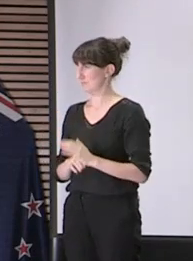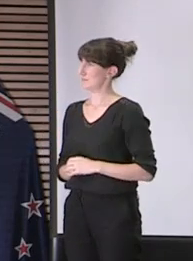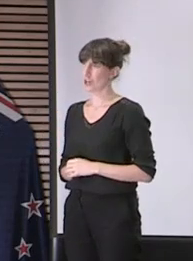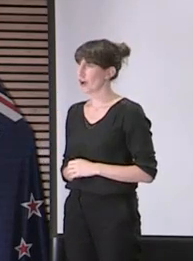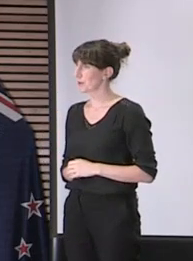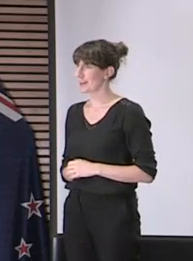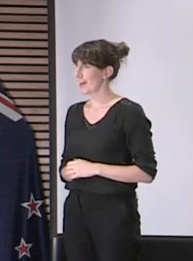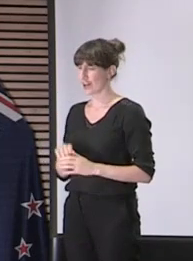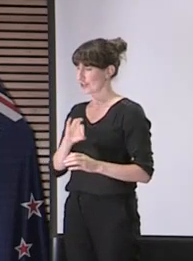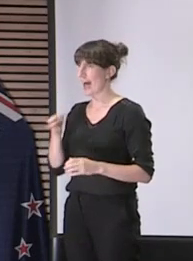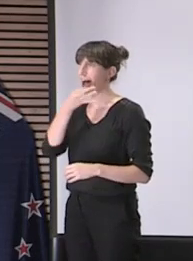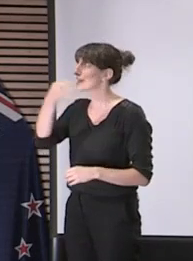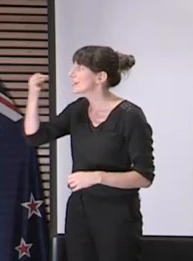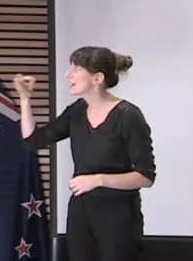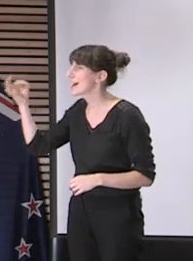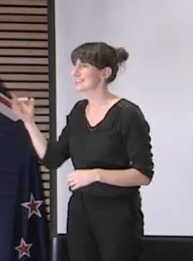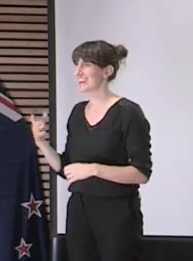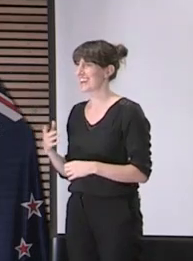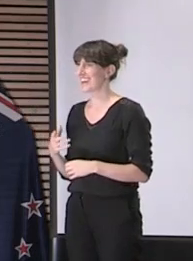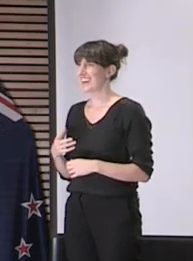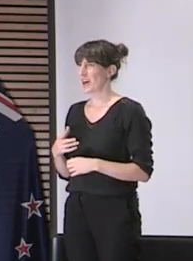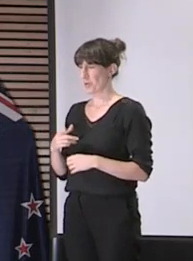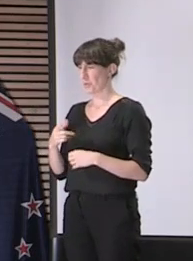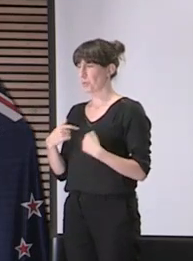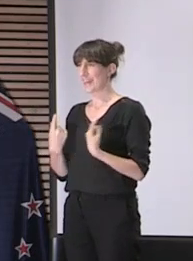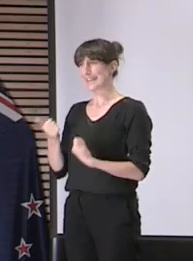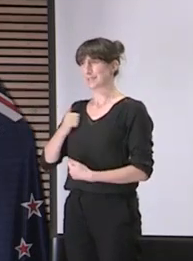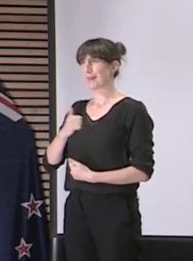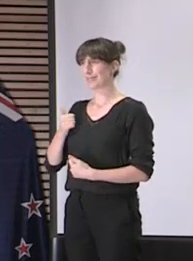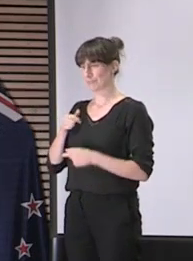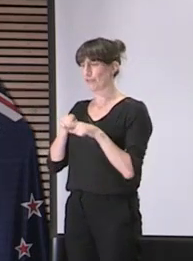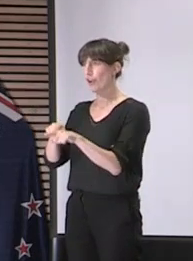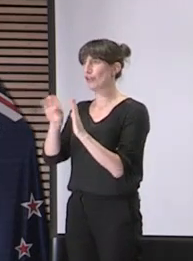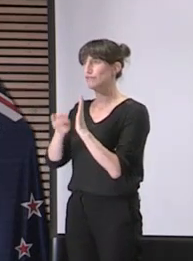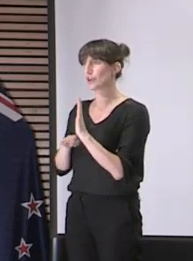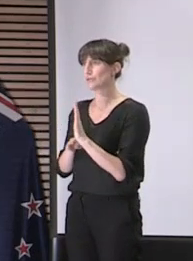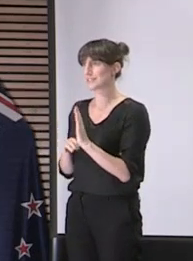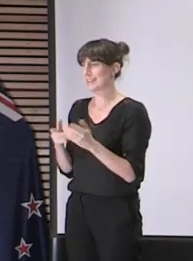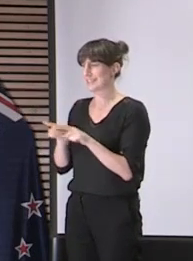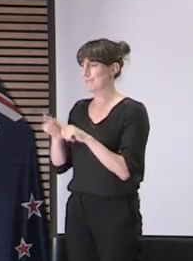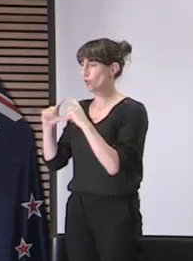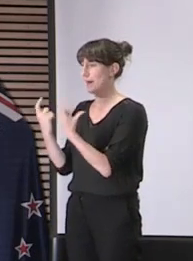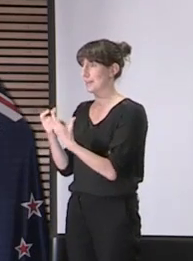the lockdown rules are for everyone and it is implicit in the same way that I don't